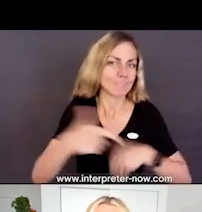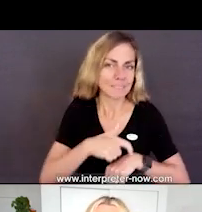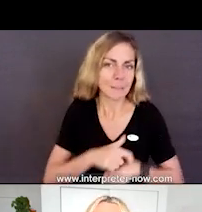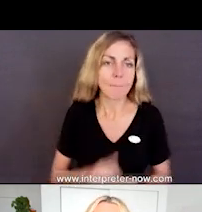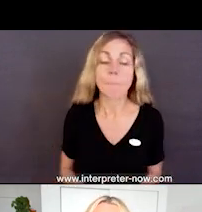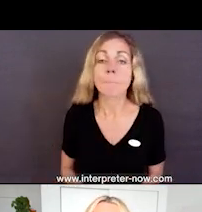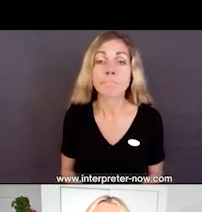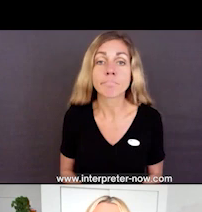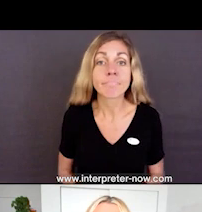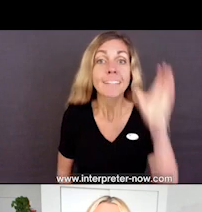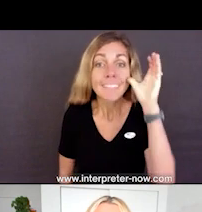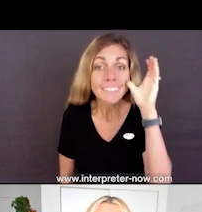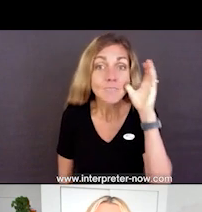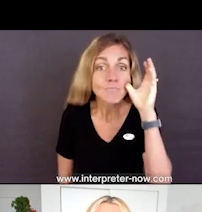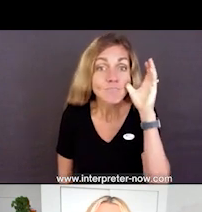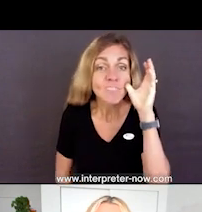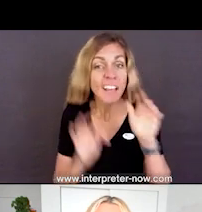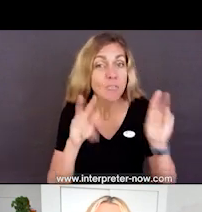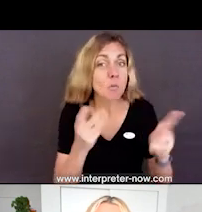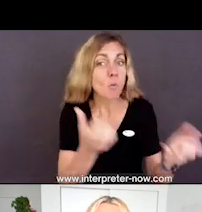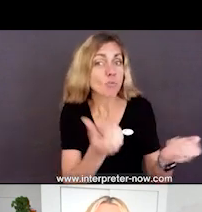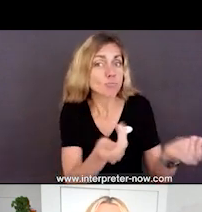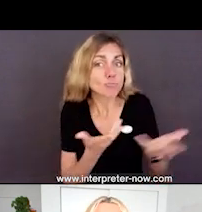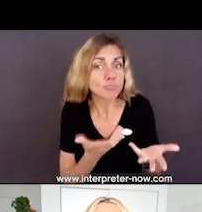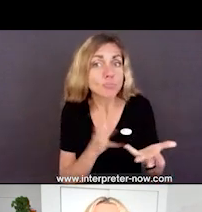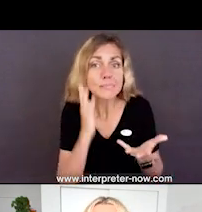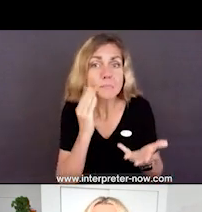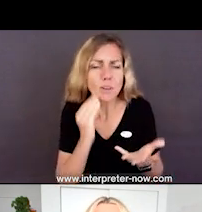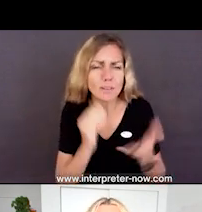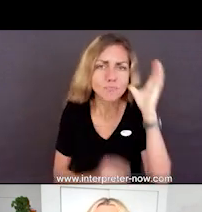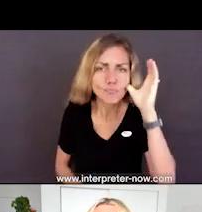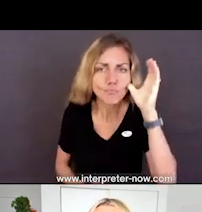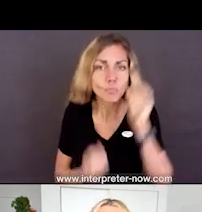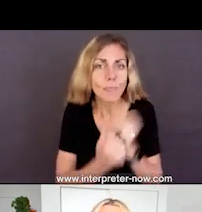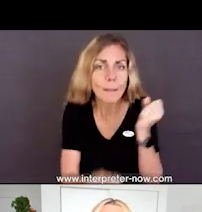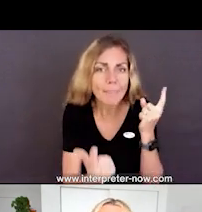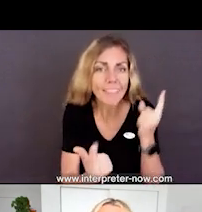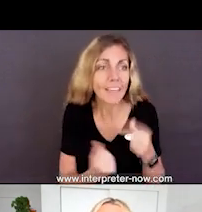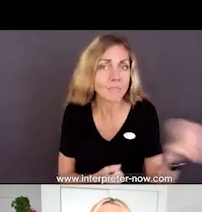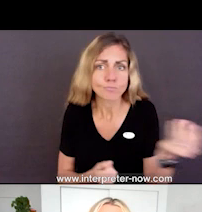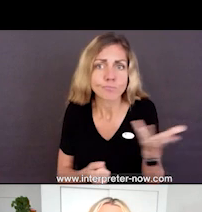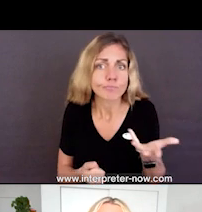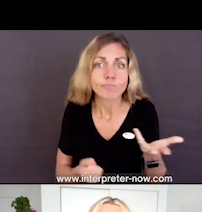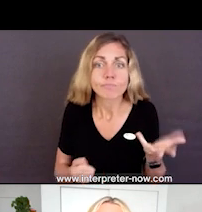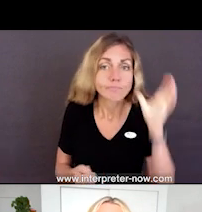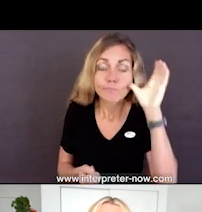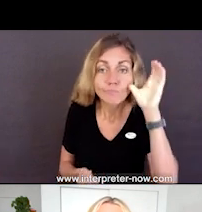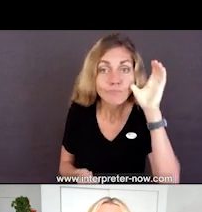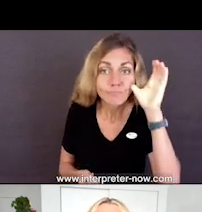Let somebody know you're going to do it differently next time. Listen. If they want to share their own experience, listen to them with empathy, if they want